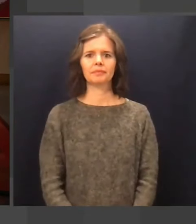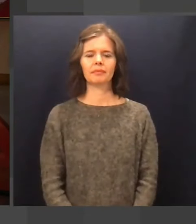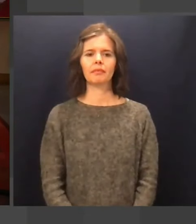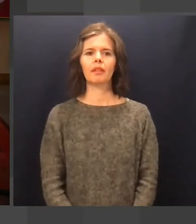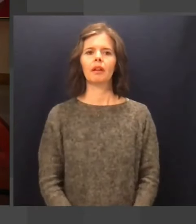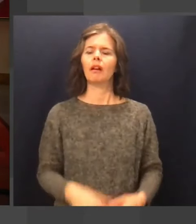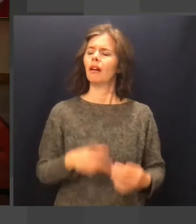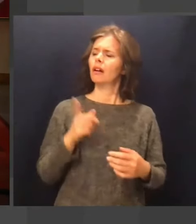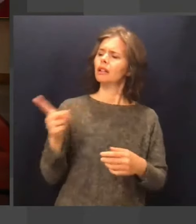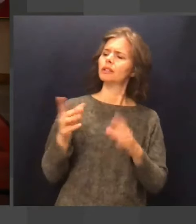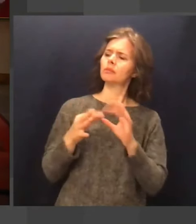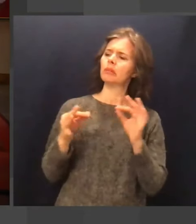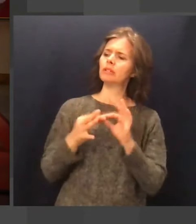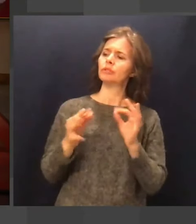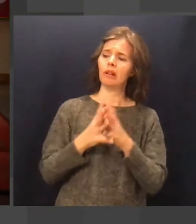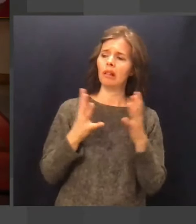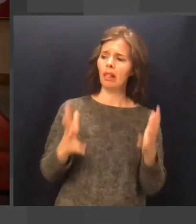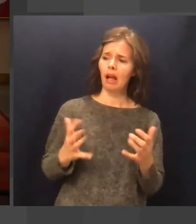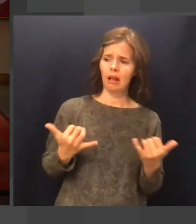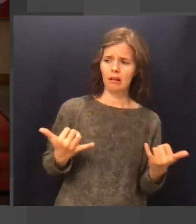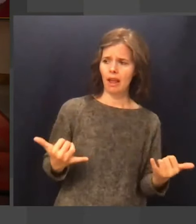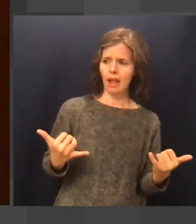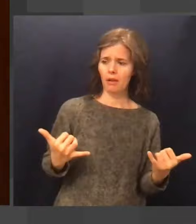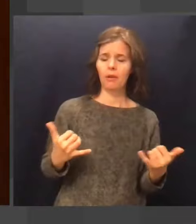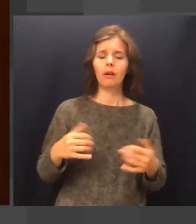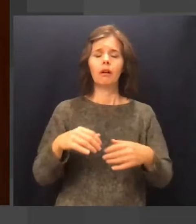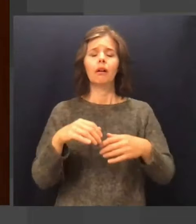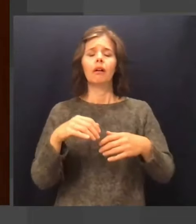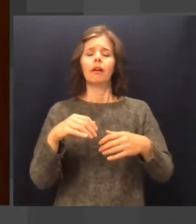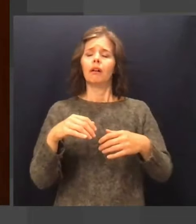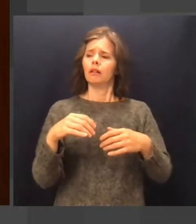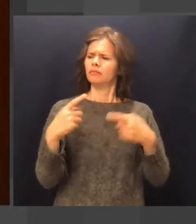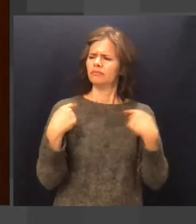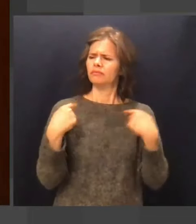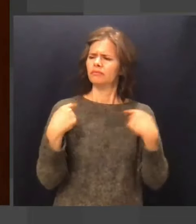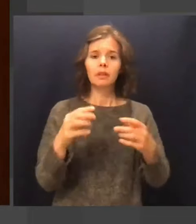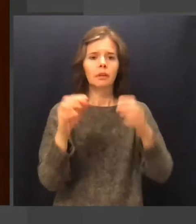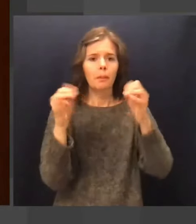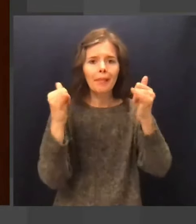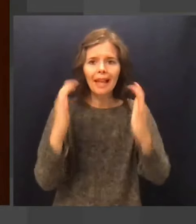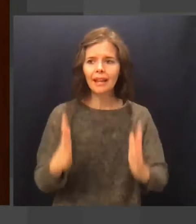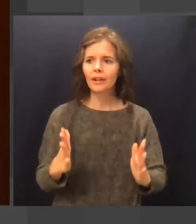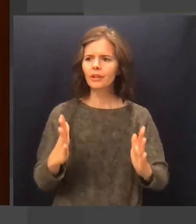AND PLAYERS ALREADY HAVE A LOT